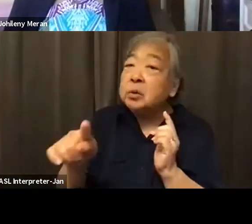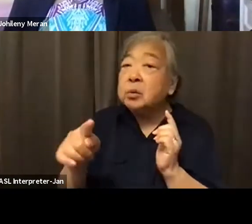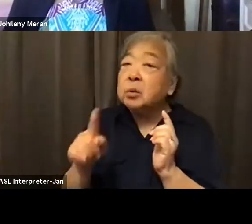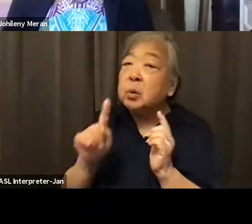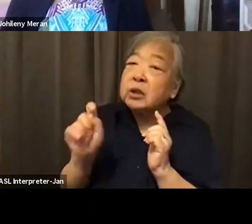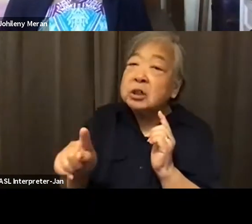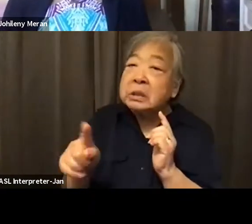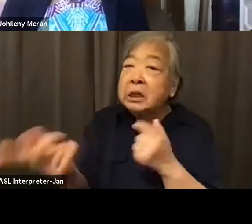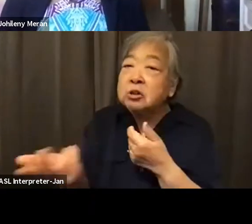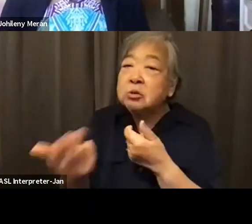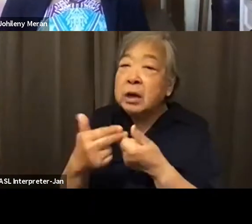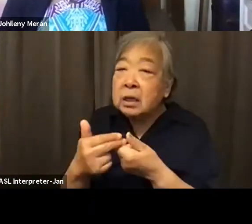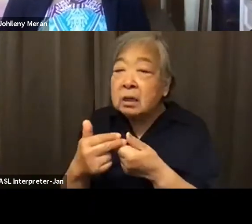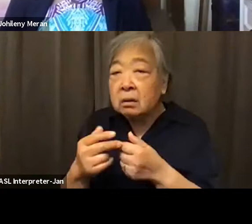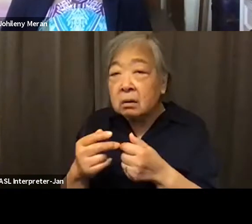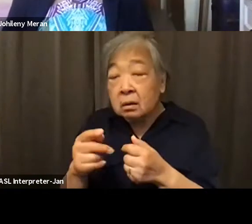You can either enter your questions in the chat.